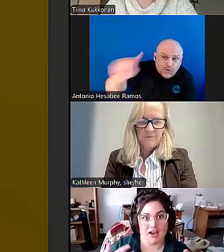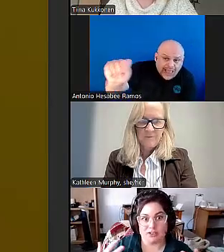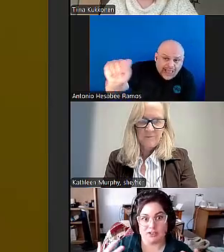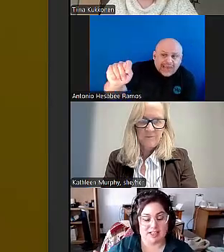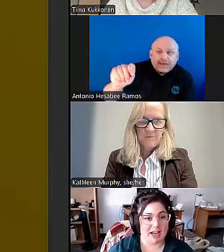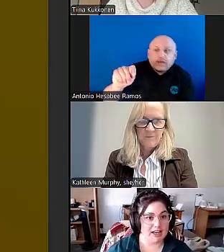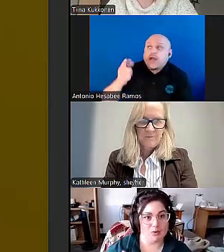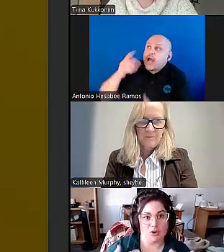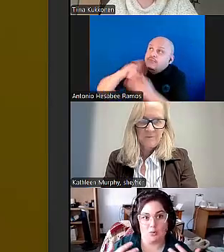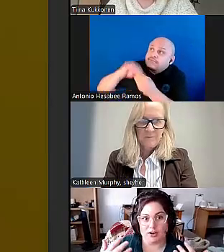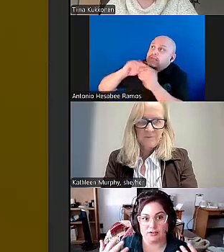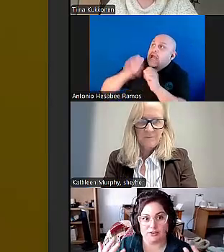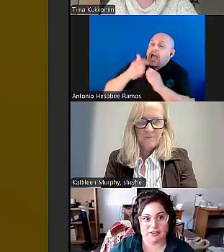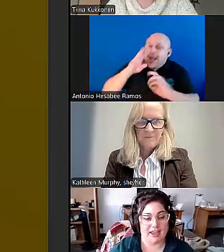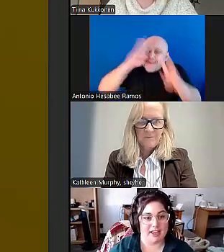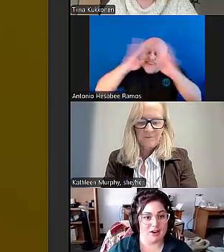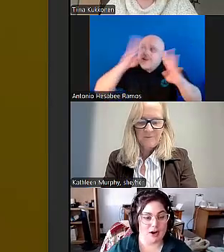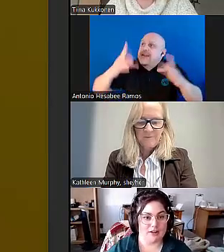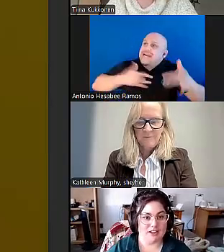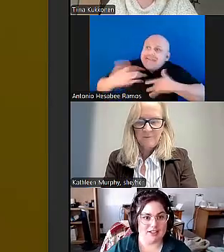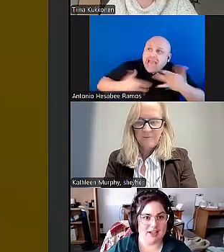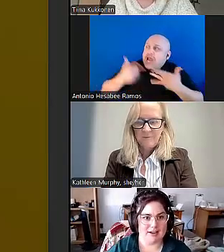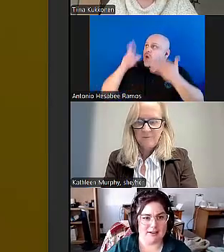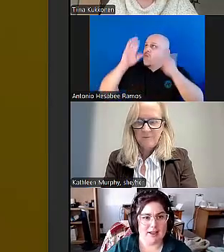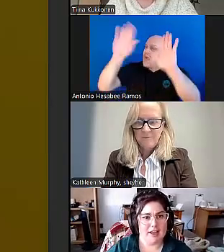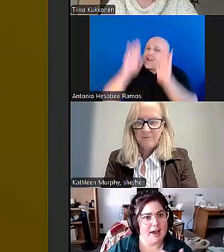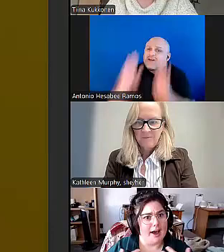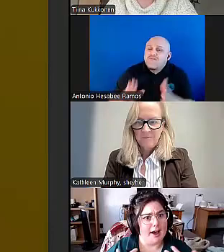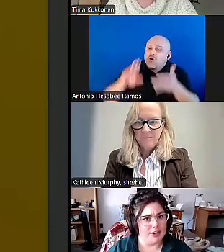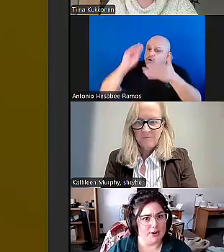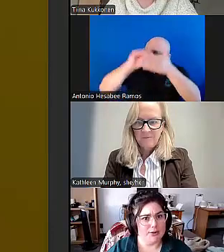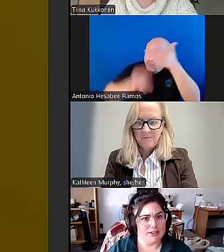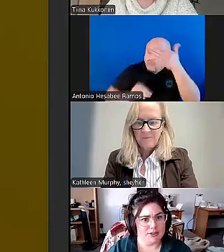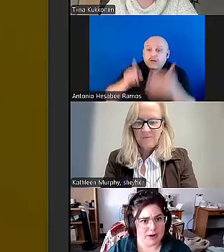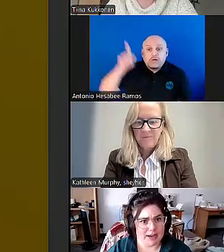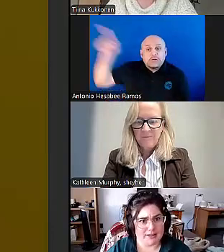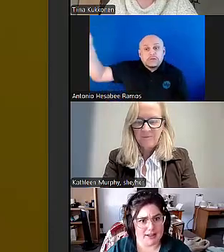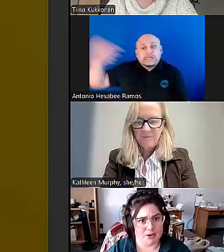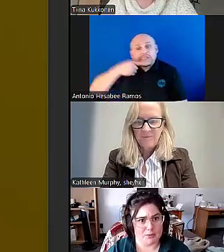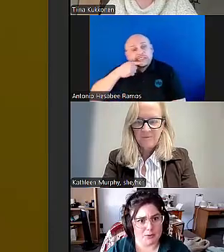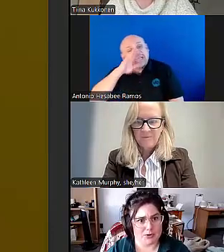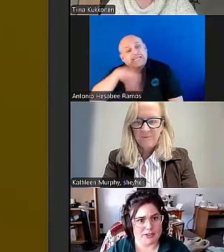how exciting, what a wonderful thing." Or have they said, "This grant that you're proposing,